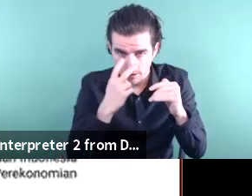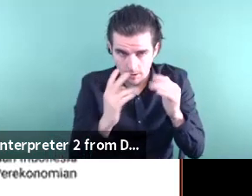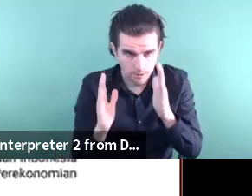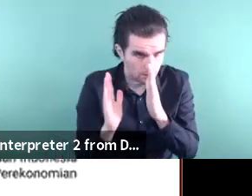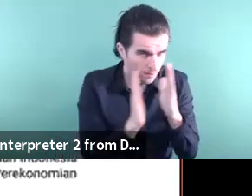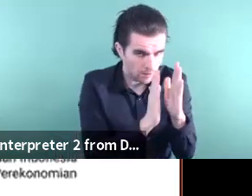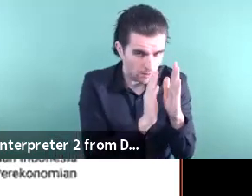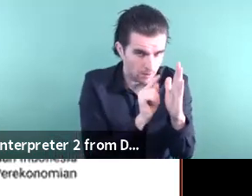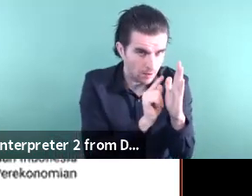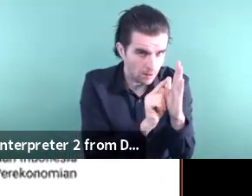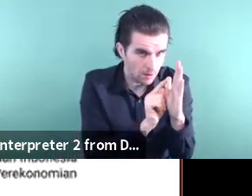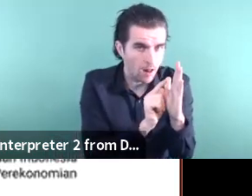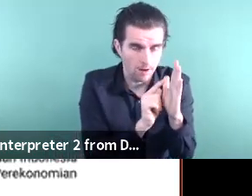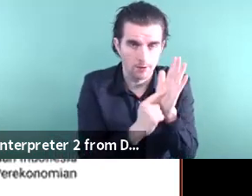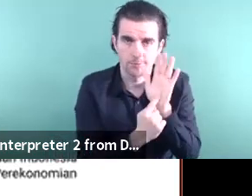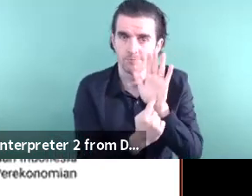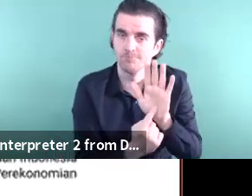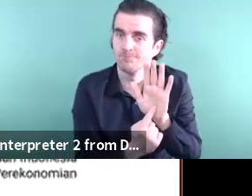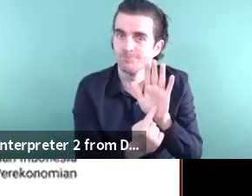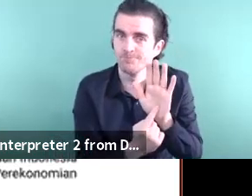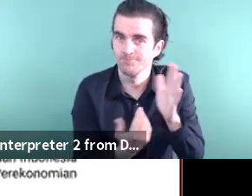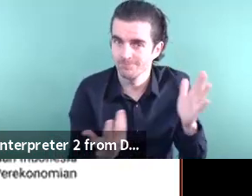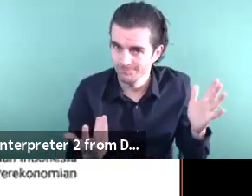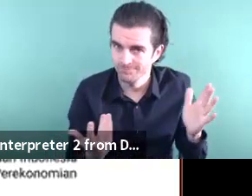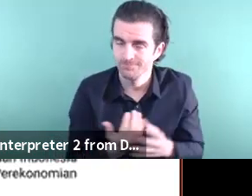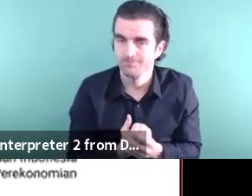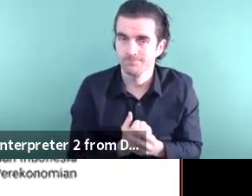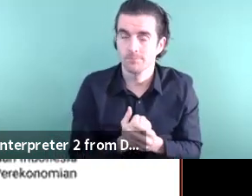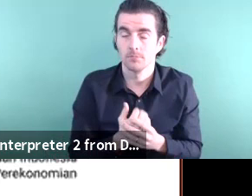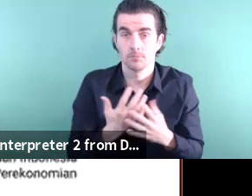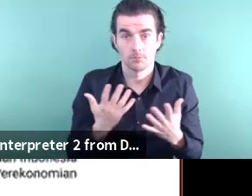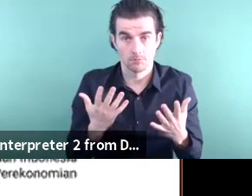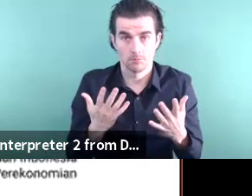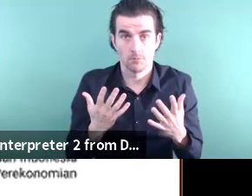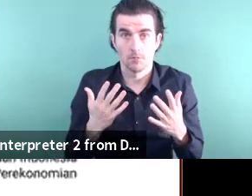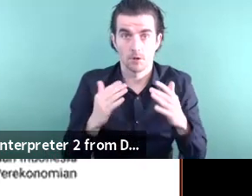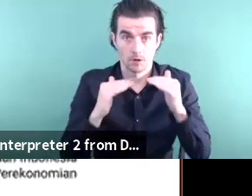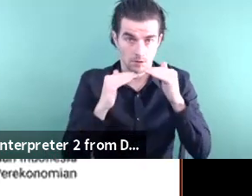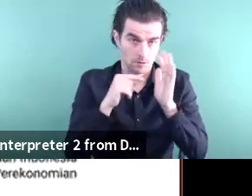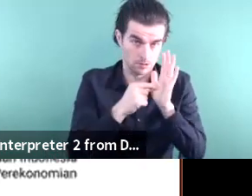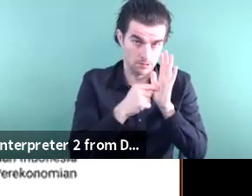the higher threshold because that's the recommended threshold used by Washington